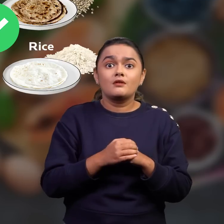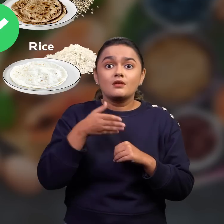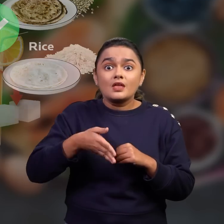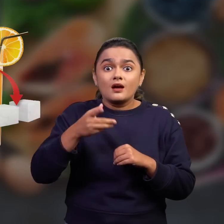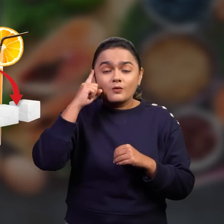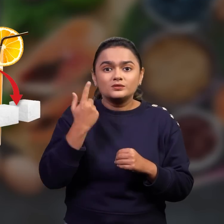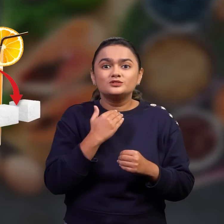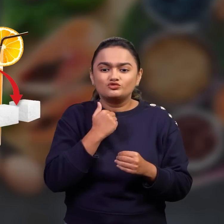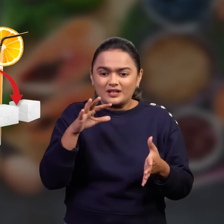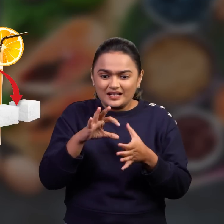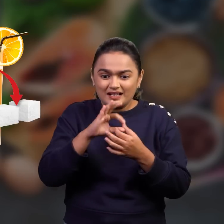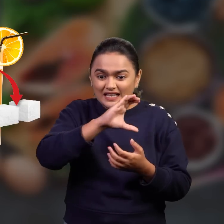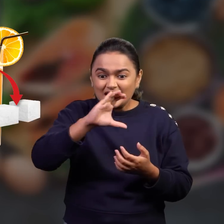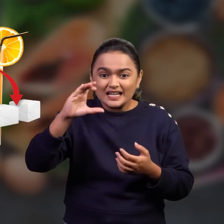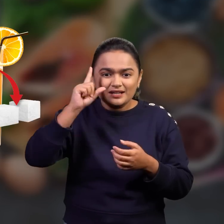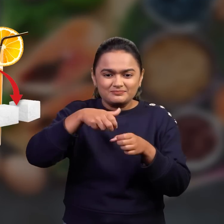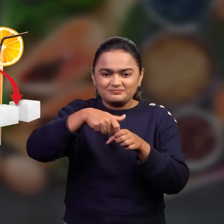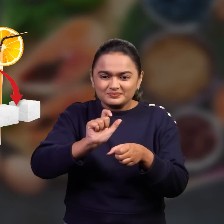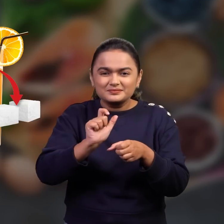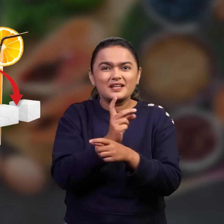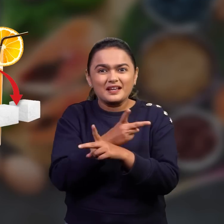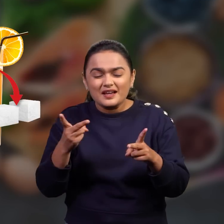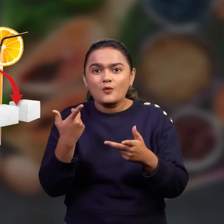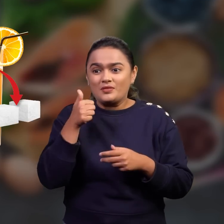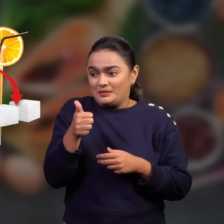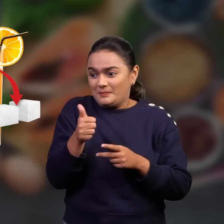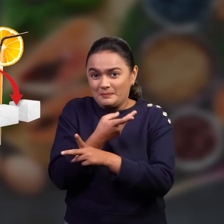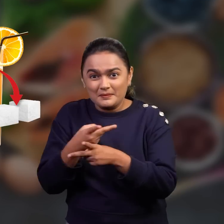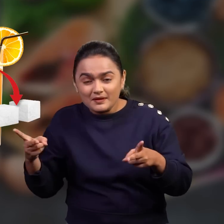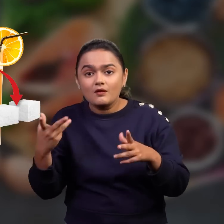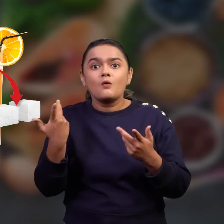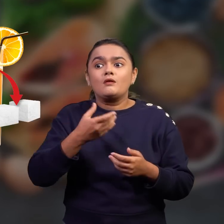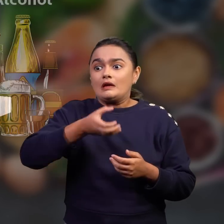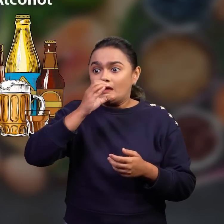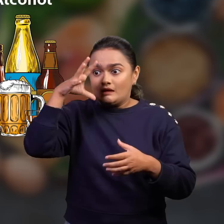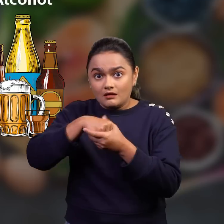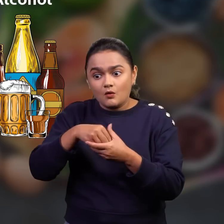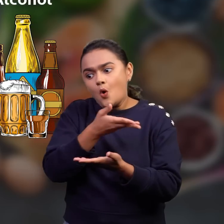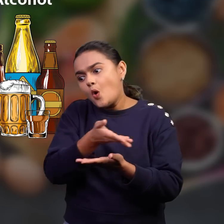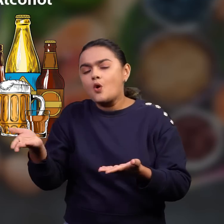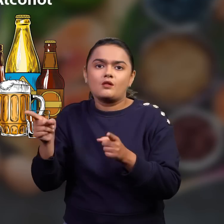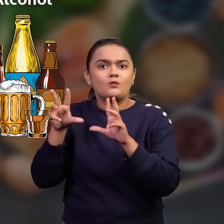Sugary drinks include canned juices, soft drinks and alcohol. Avoid them.